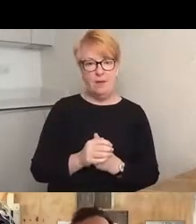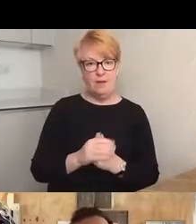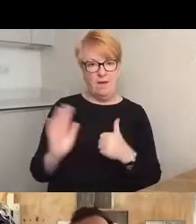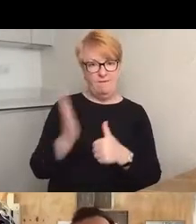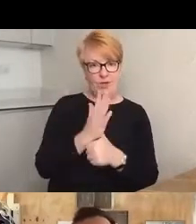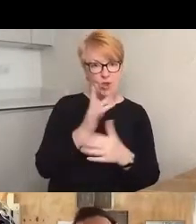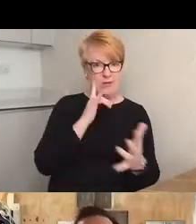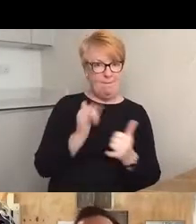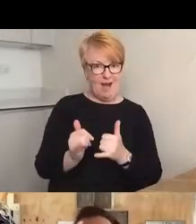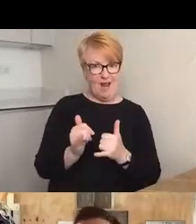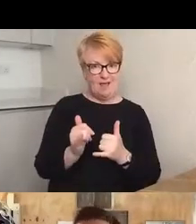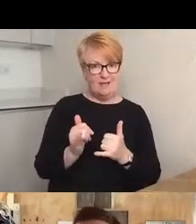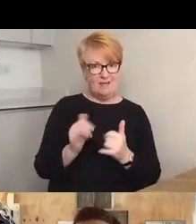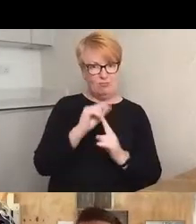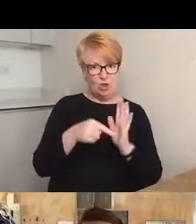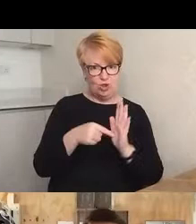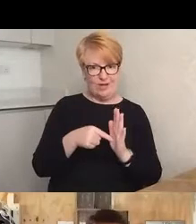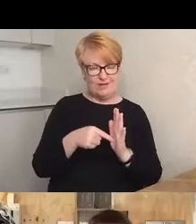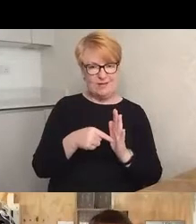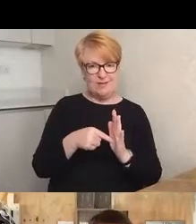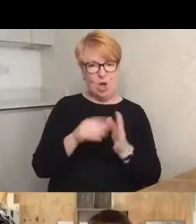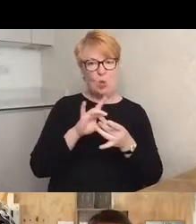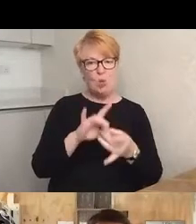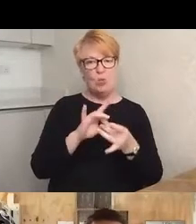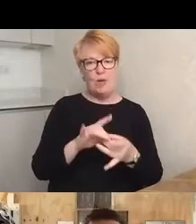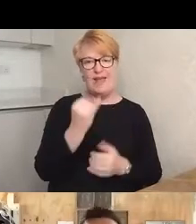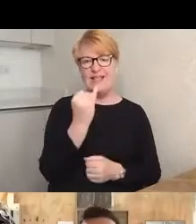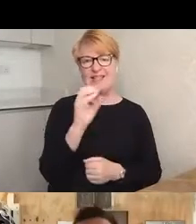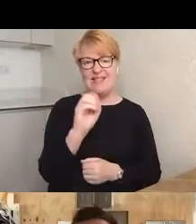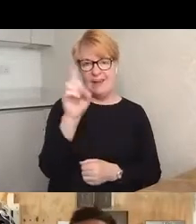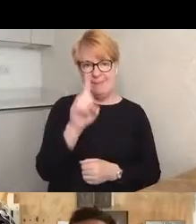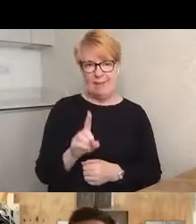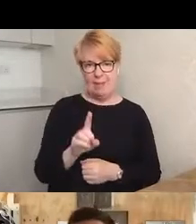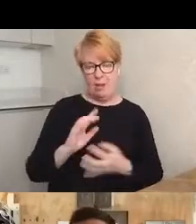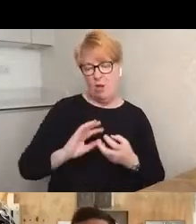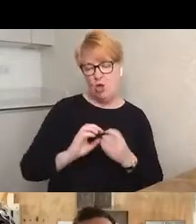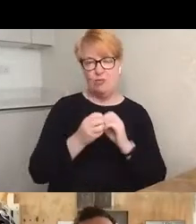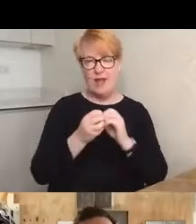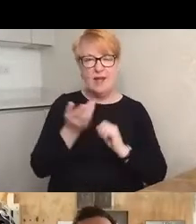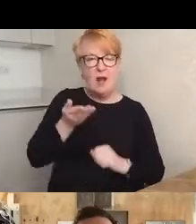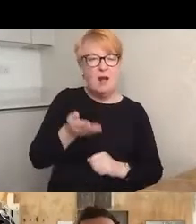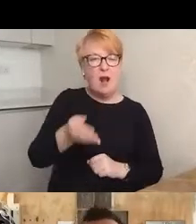work for 60 people. And they make gardens, and they agree food,